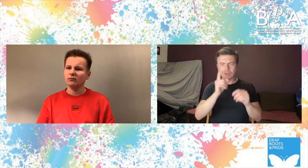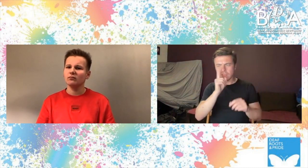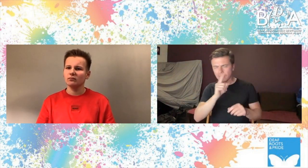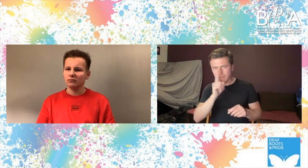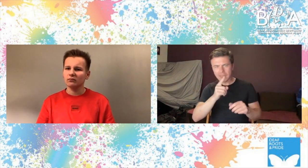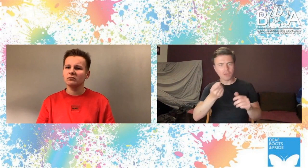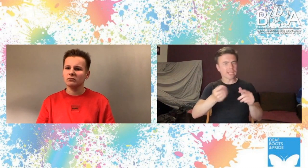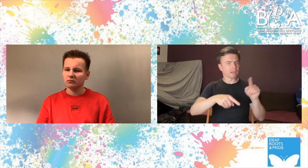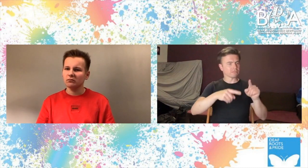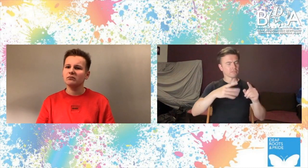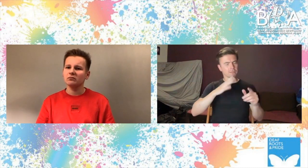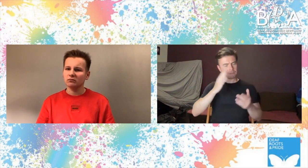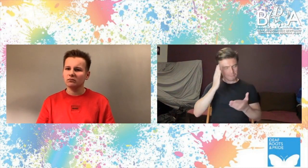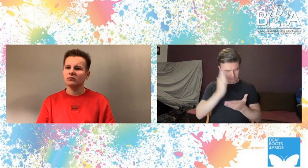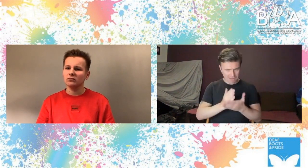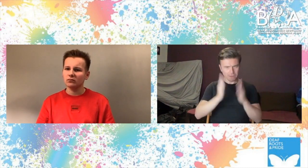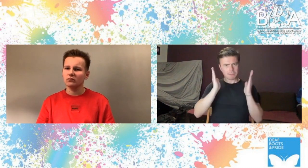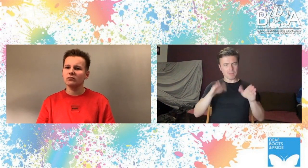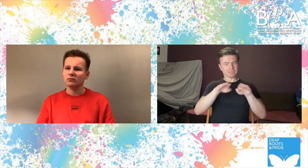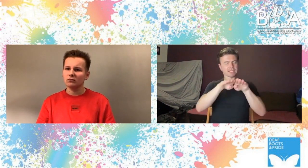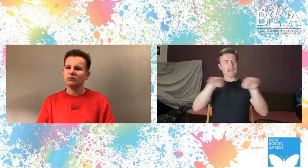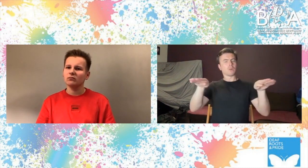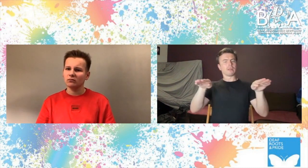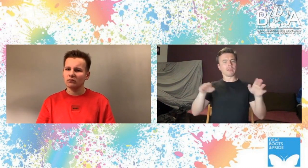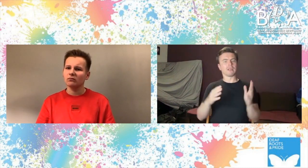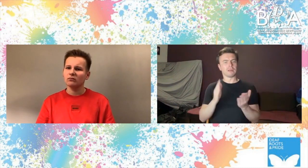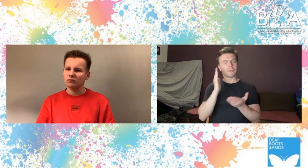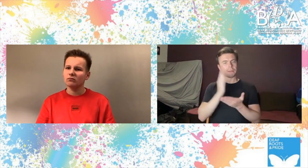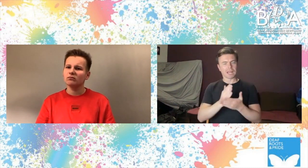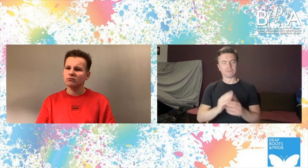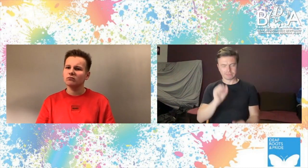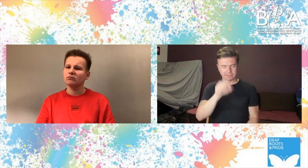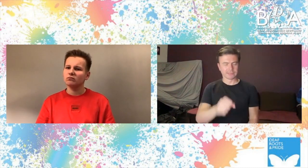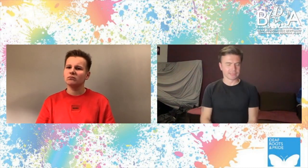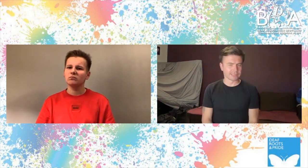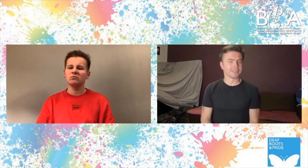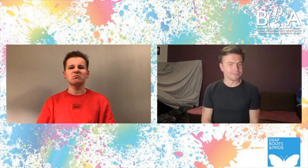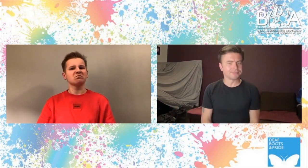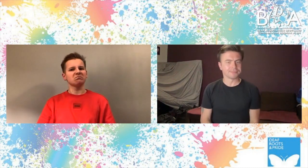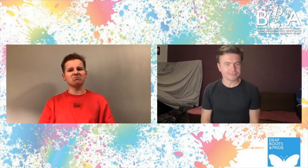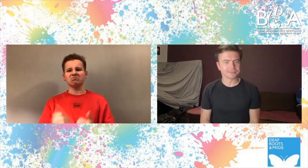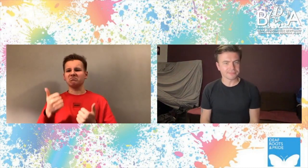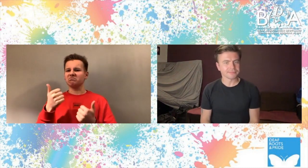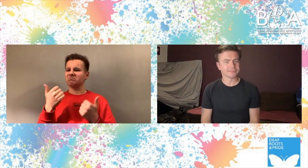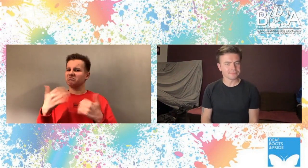There should be good representation of transgender and non-binary people too. We should have everybody involved equally.